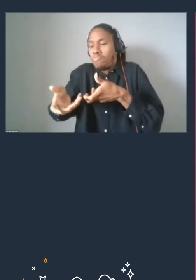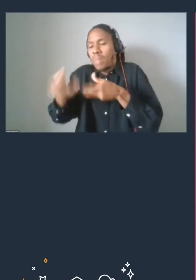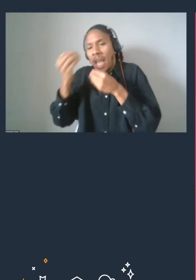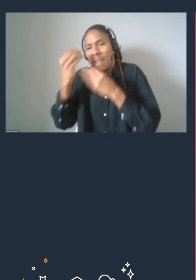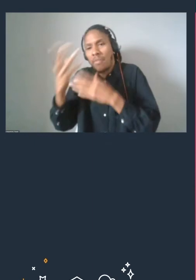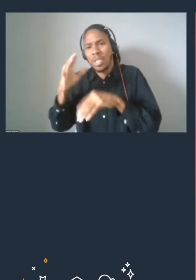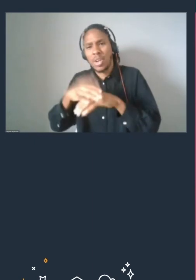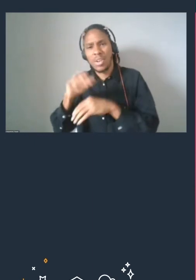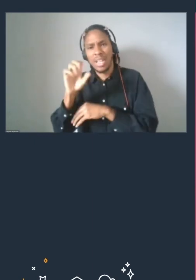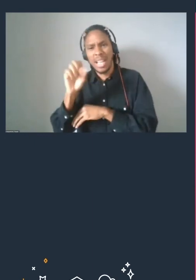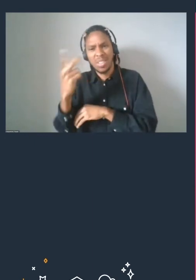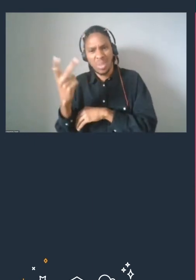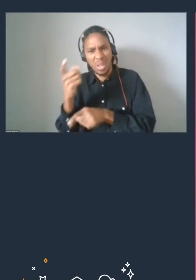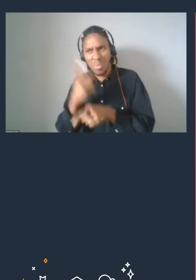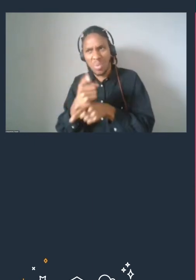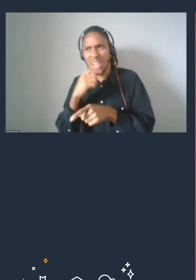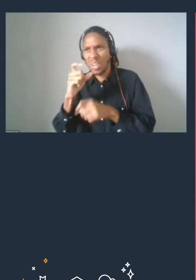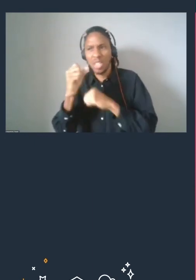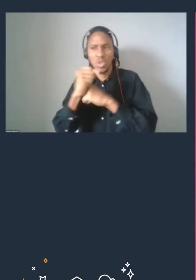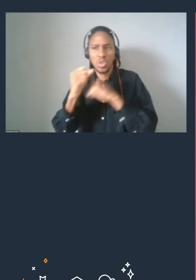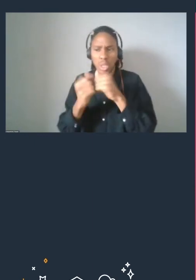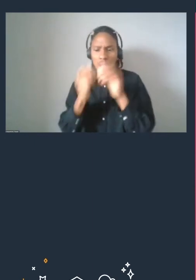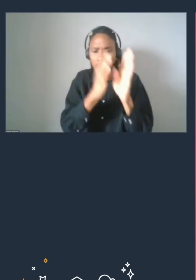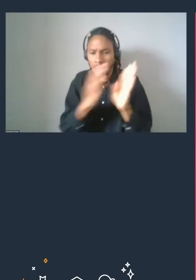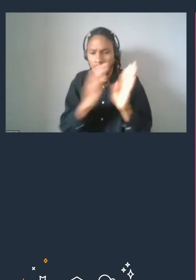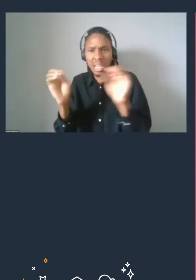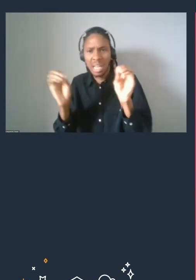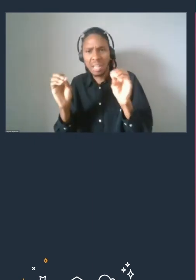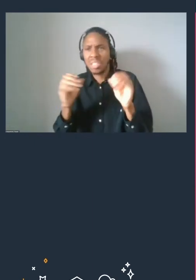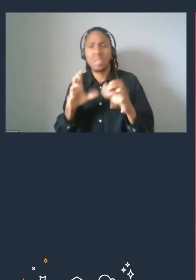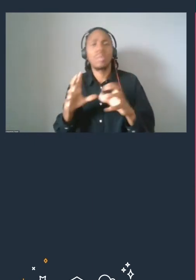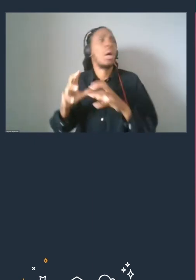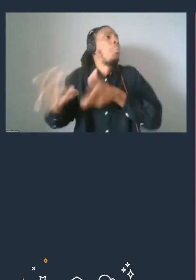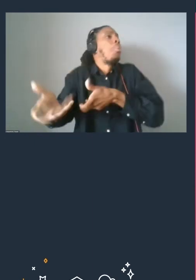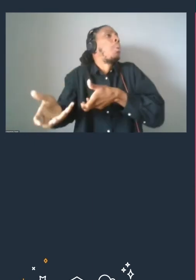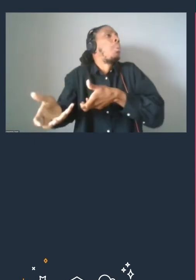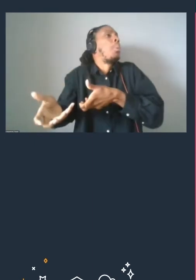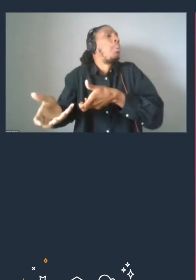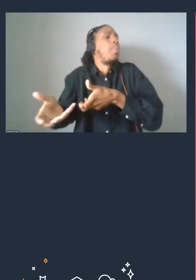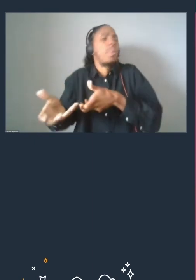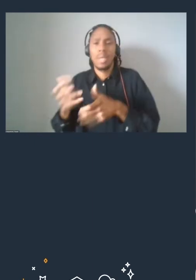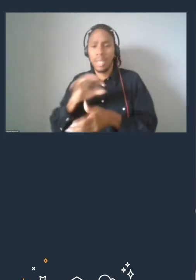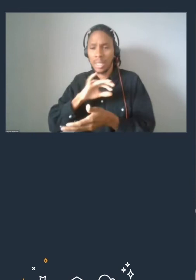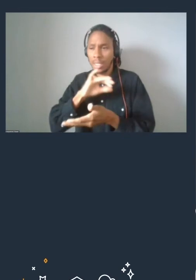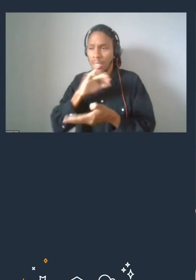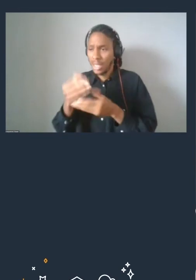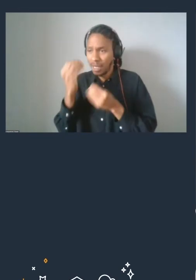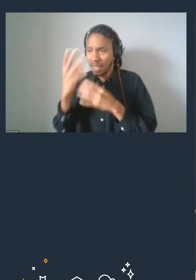And it doesn't have to be structured or anything to create this data lake? Yeah, great question. So no.